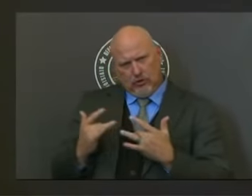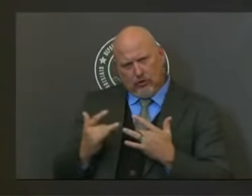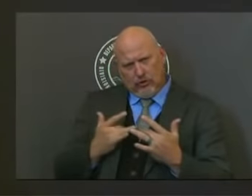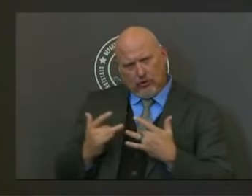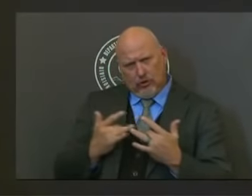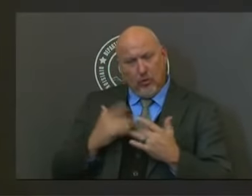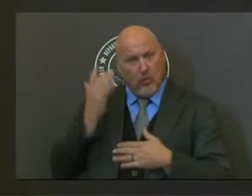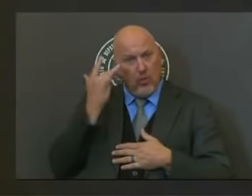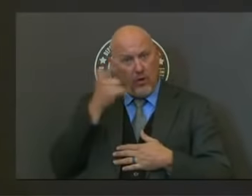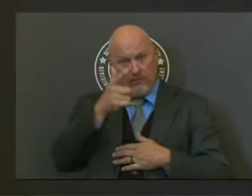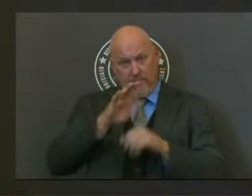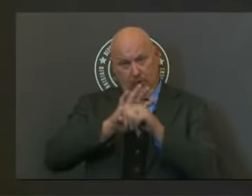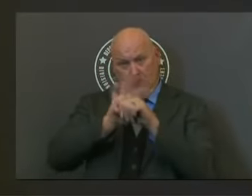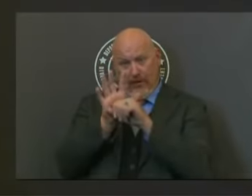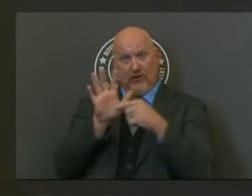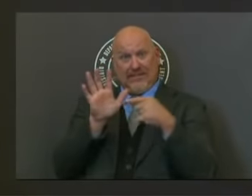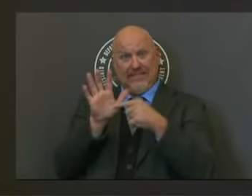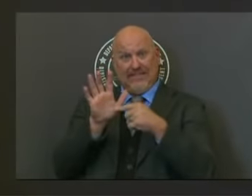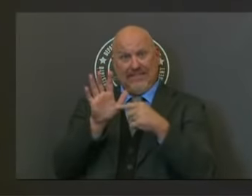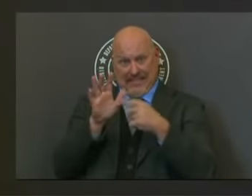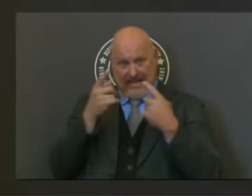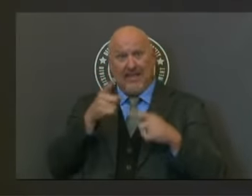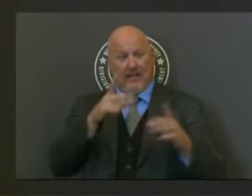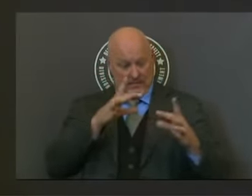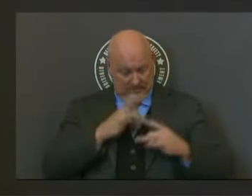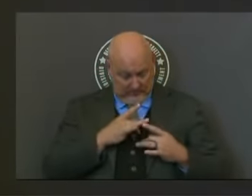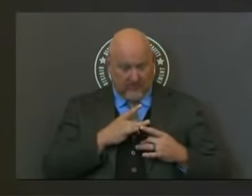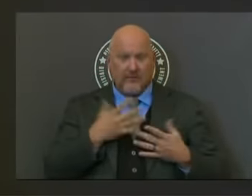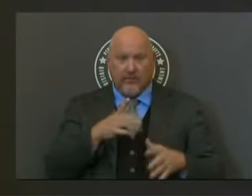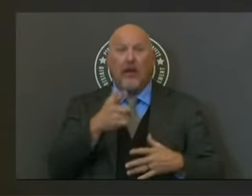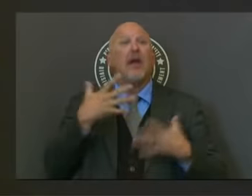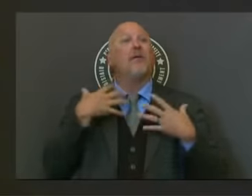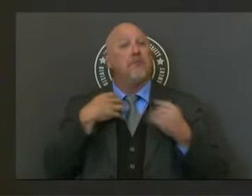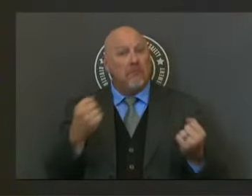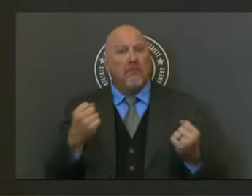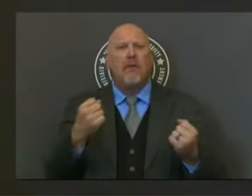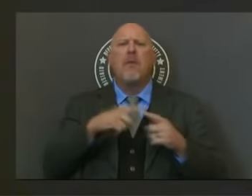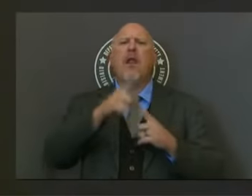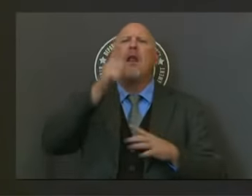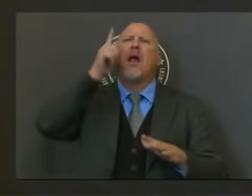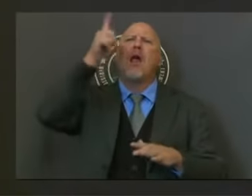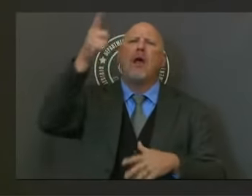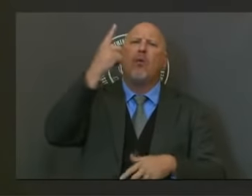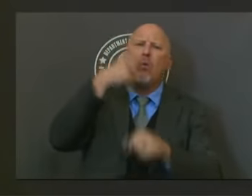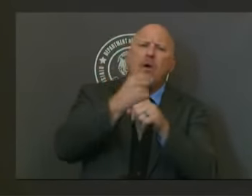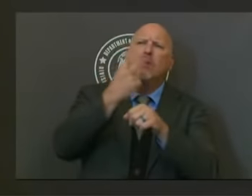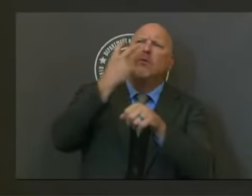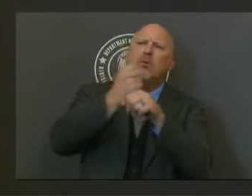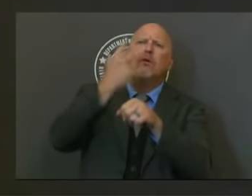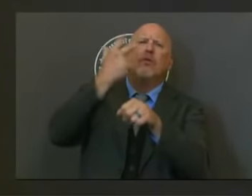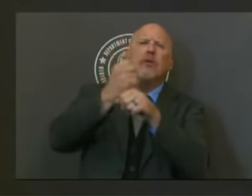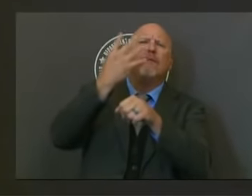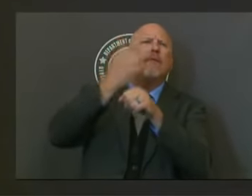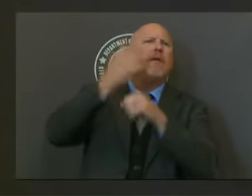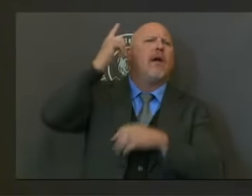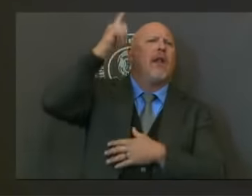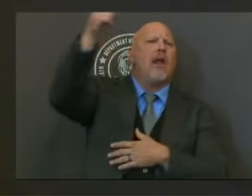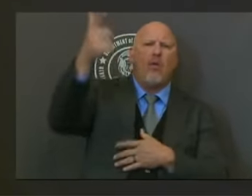of this pandemic on ours ours society on us individually